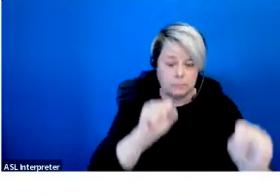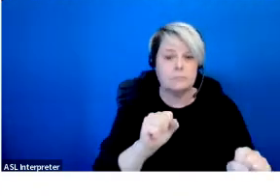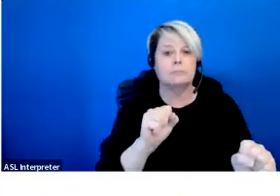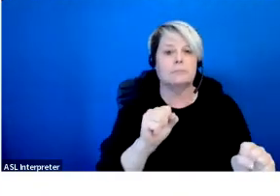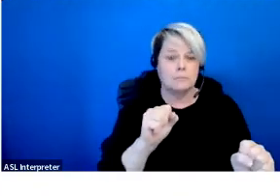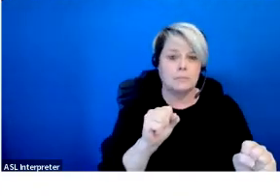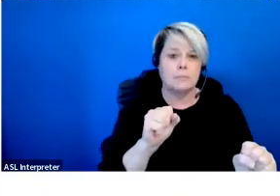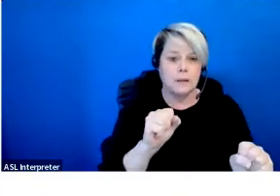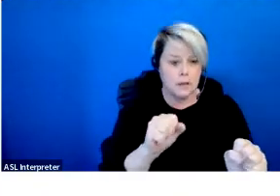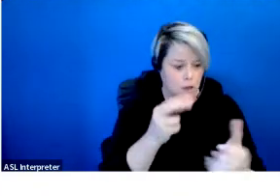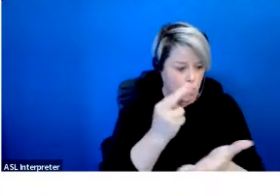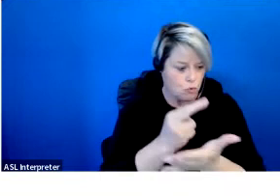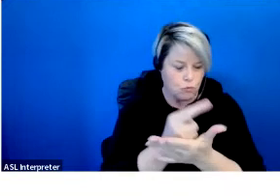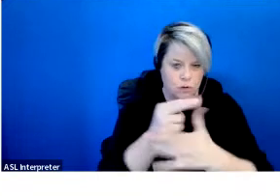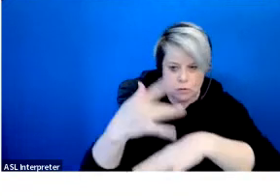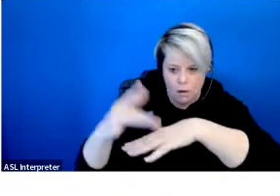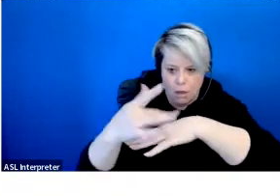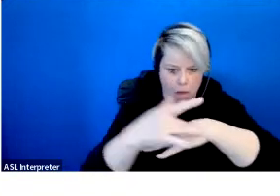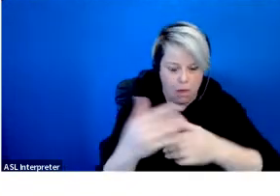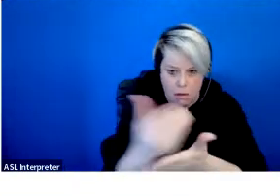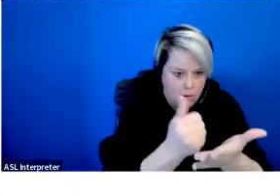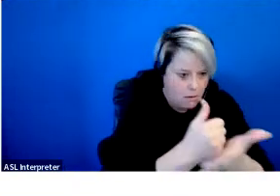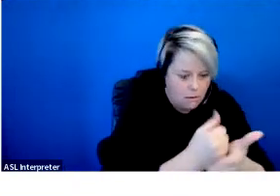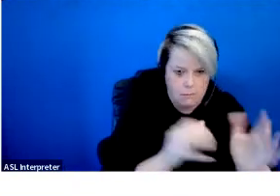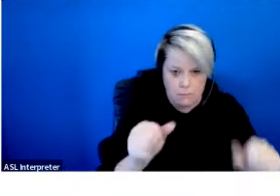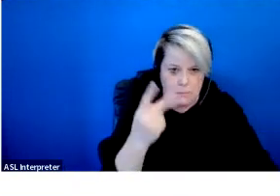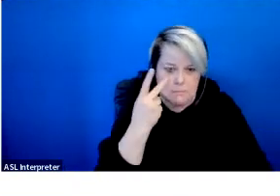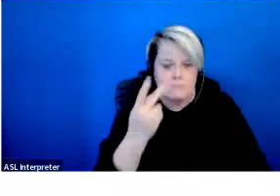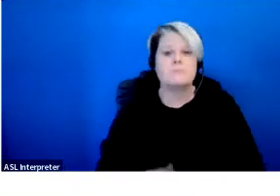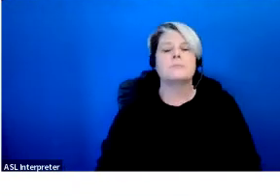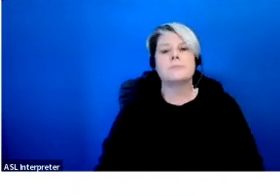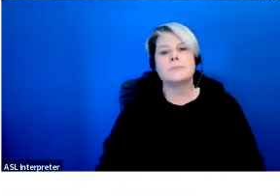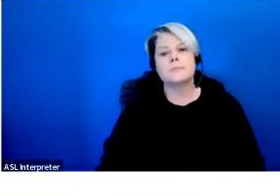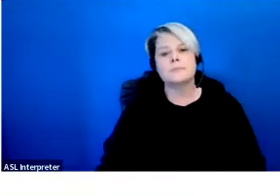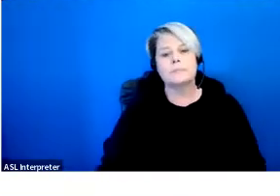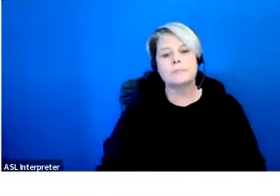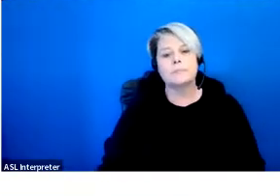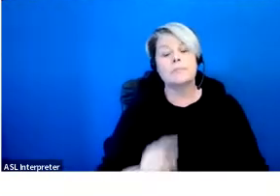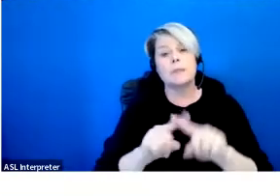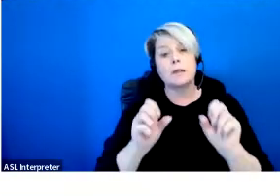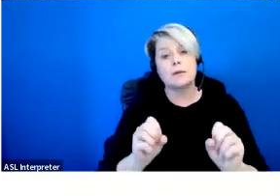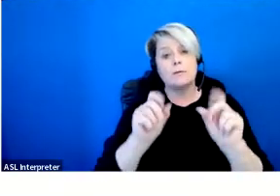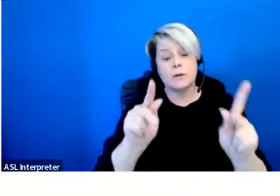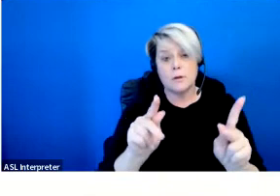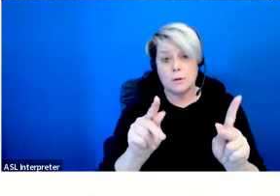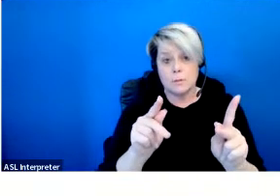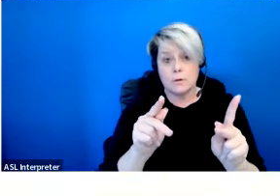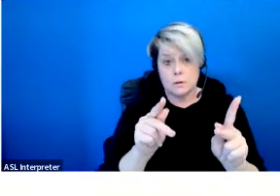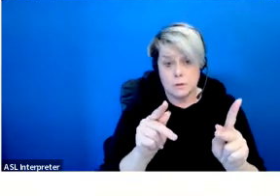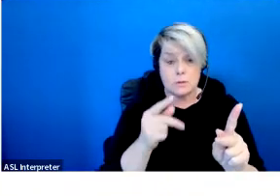year. And we knew the library would be really helpful and it will it was amazing just is shear number of resource available there.